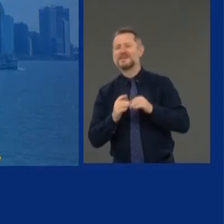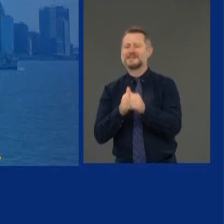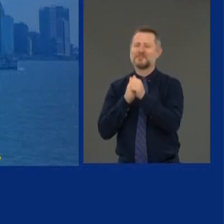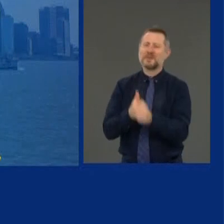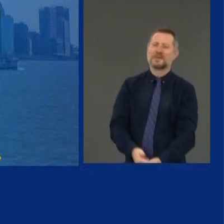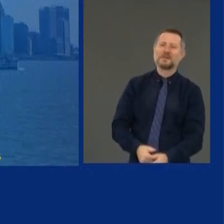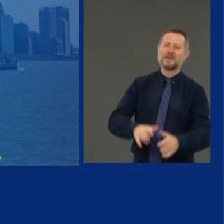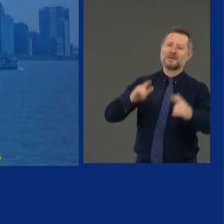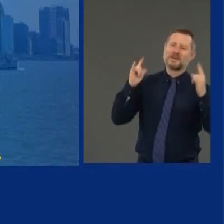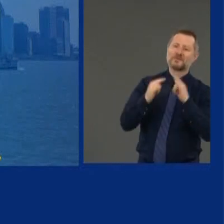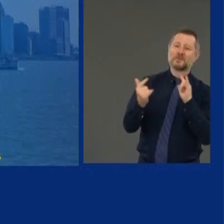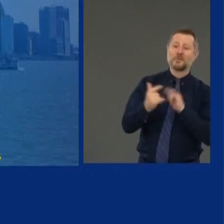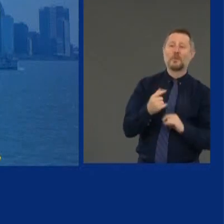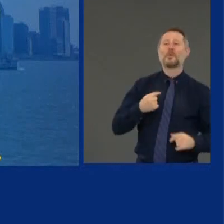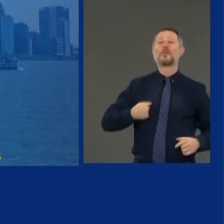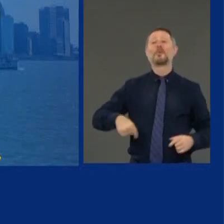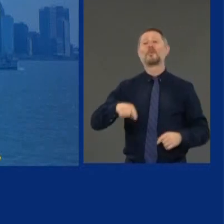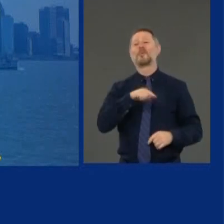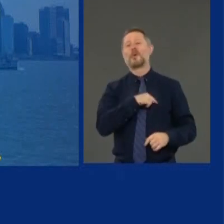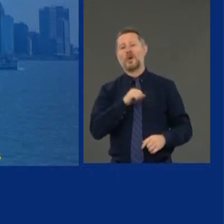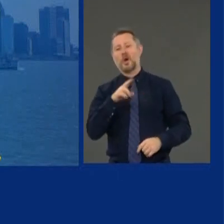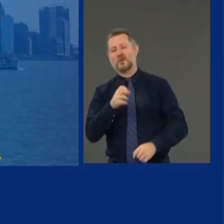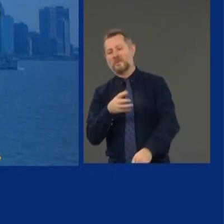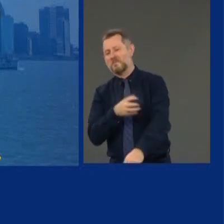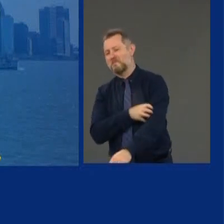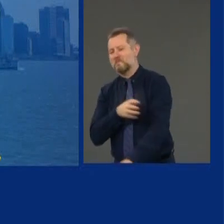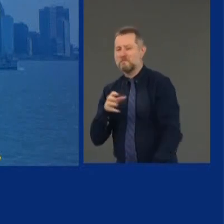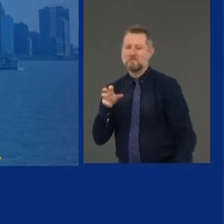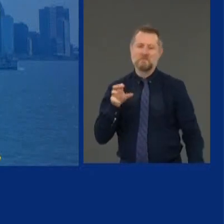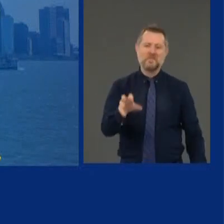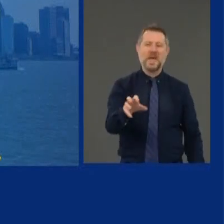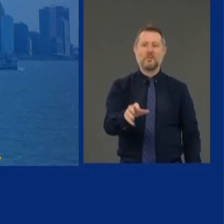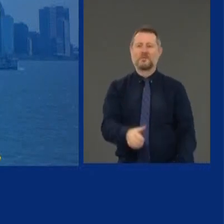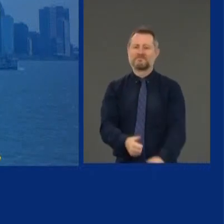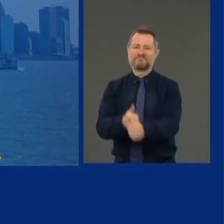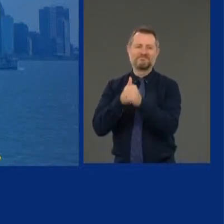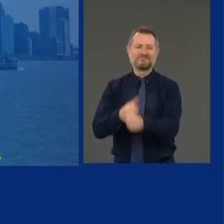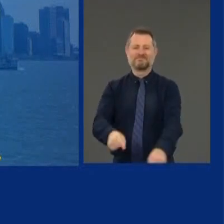TOGETHER. BECAUSE WE ARE NEW YORK TOUGH AND SMART AND UNITED AND